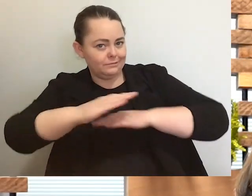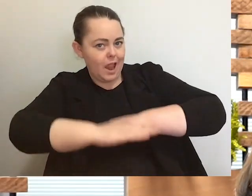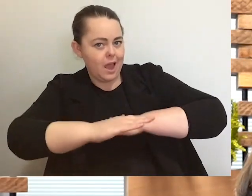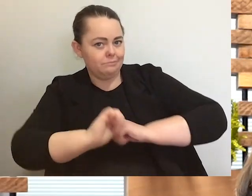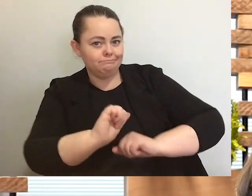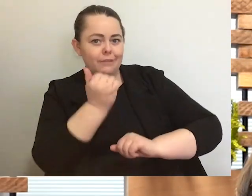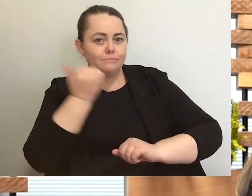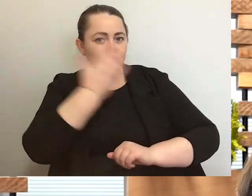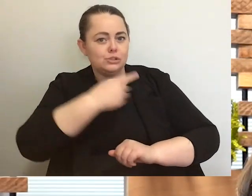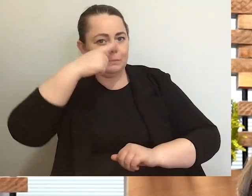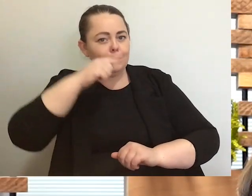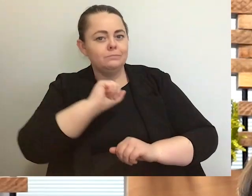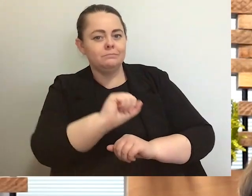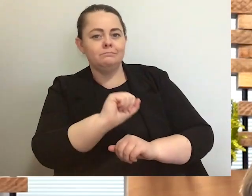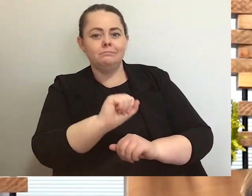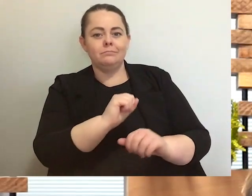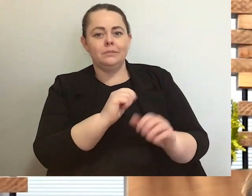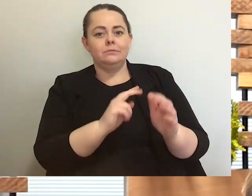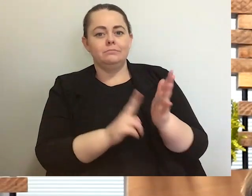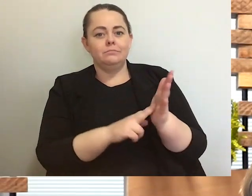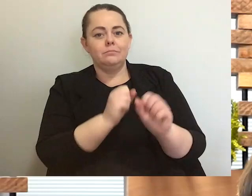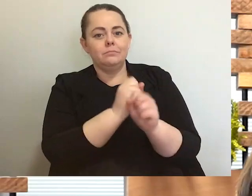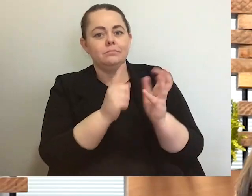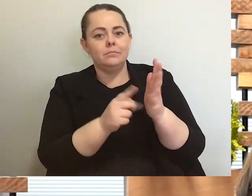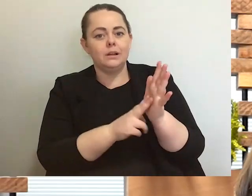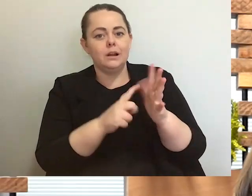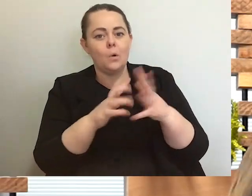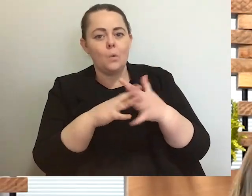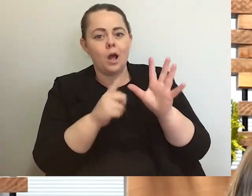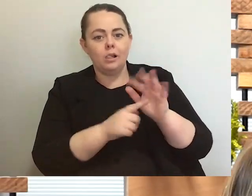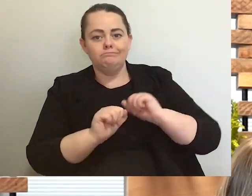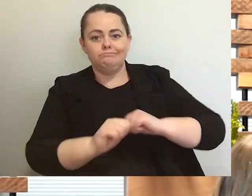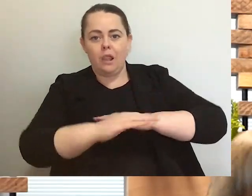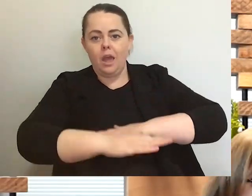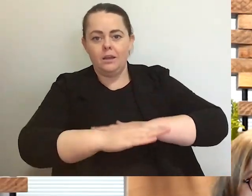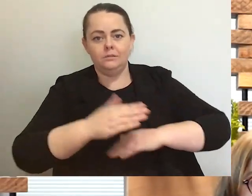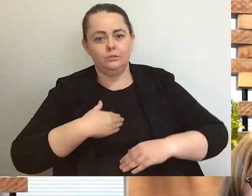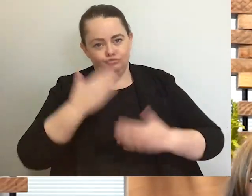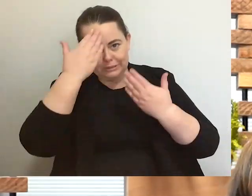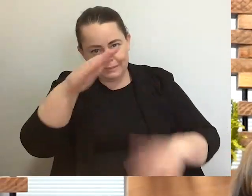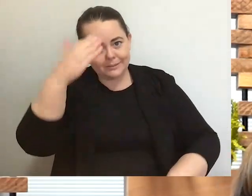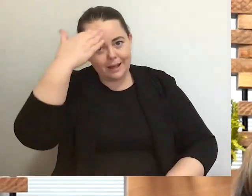and pay my respects to Elders past, present and emerging. Thanks Alison, it's great to be joining you today.